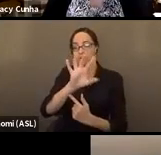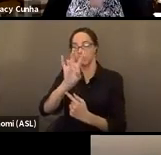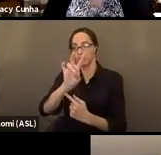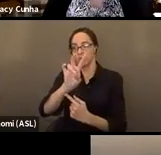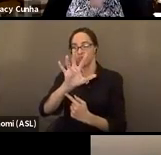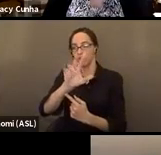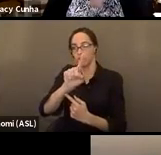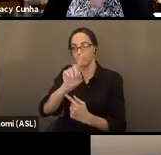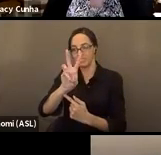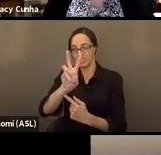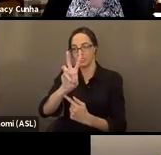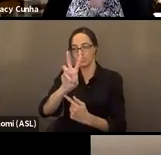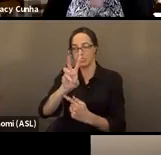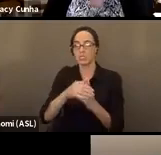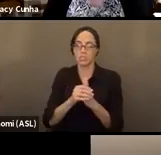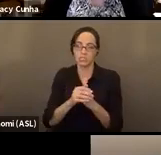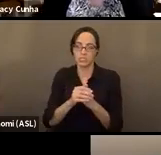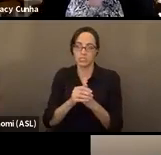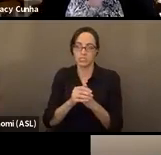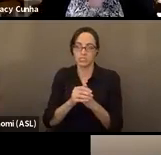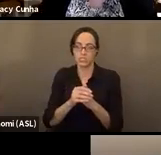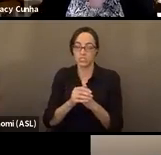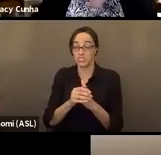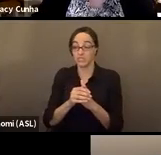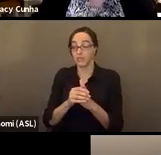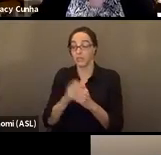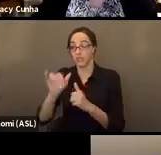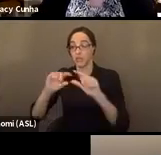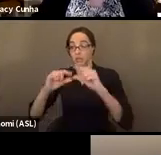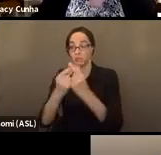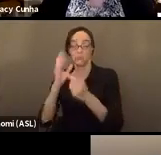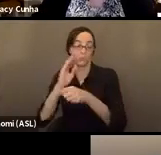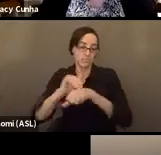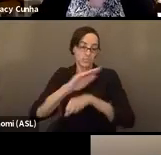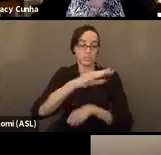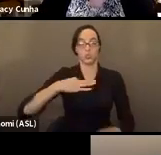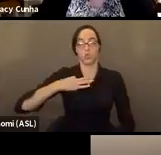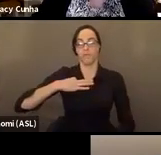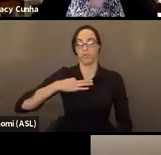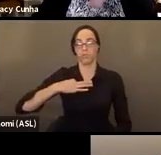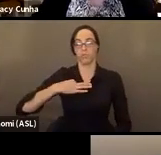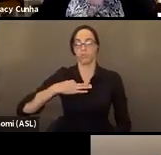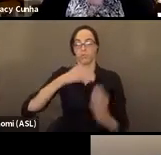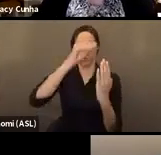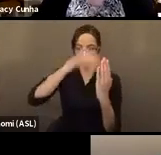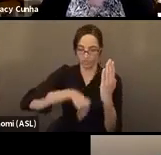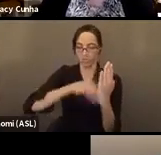and they would send you an application and then you would fill out the paperwork and get qualified